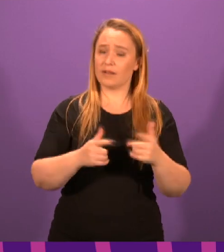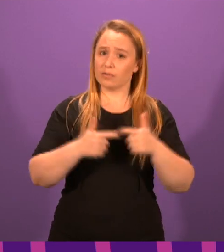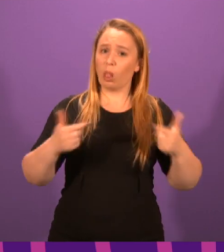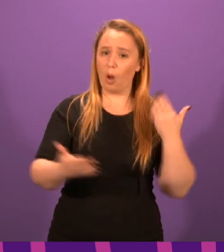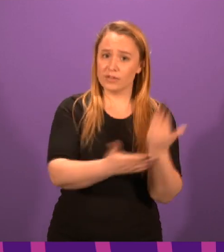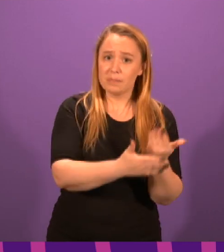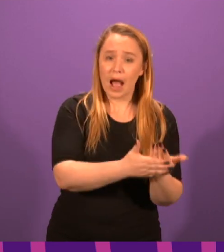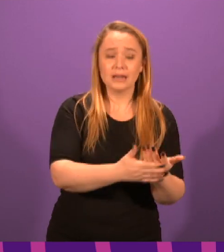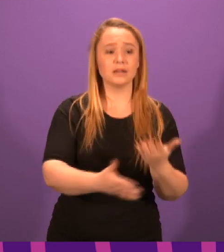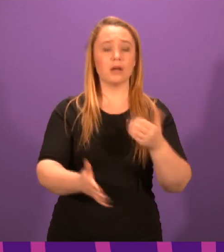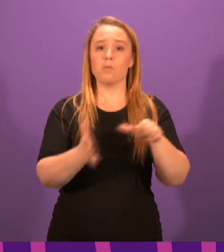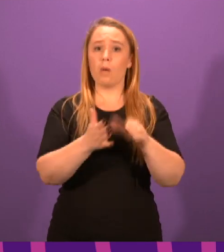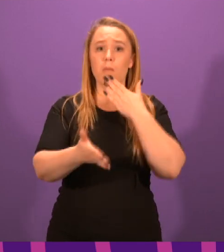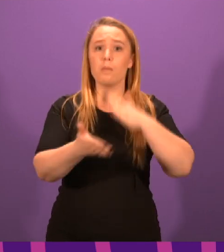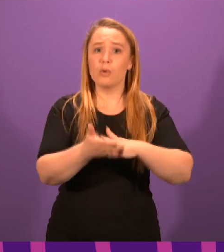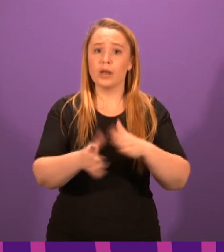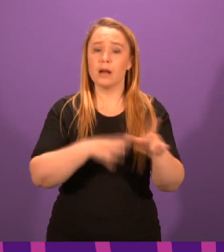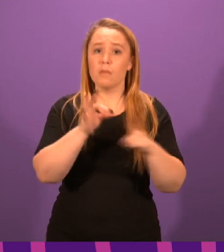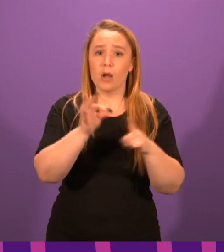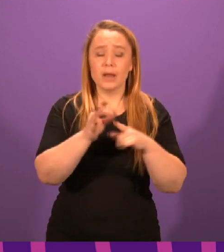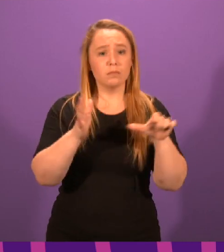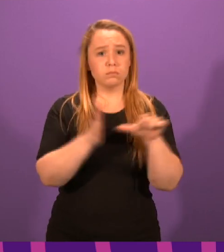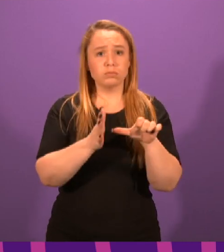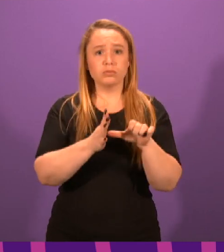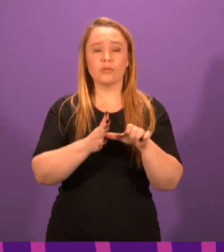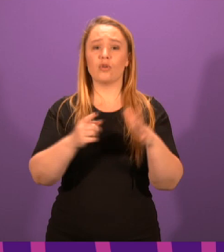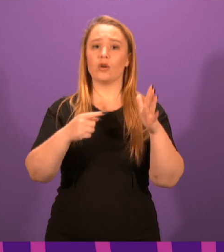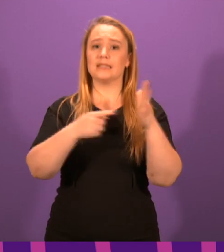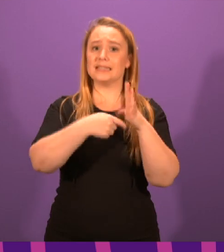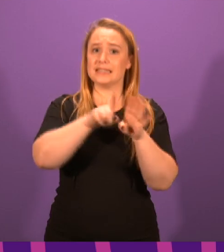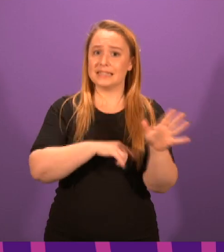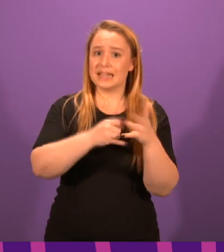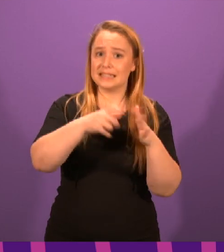problems with booking appointments in NHS Tayside and NHS Fife, and NHS Greater Glasgow and Clyde